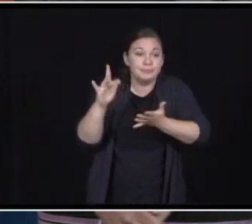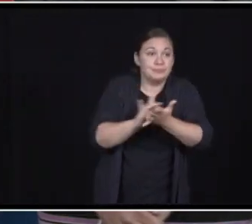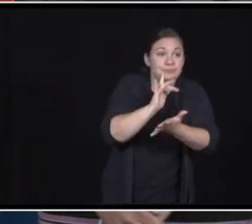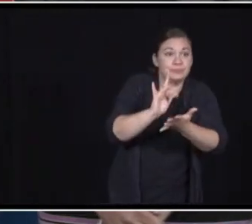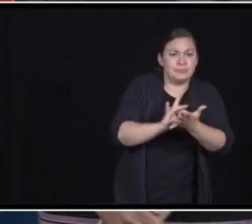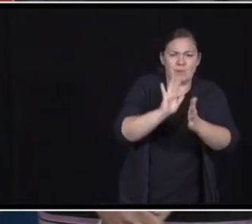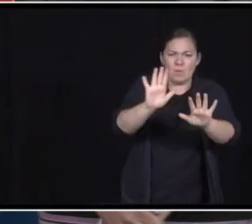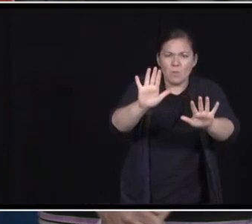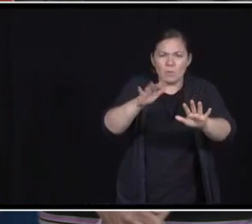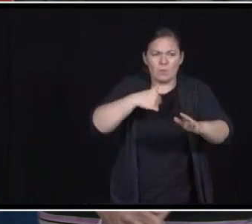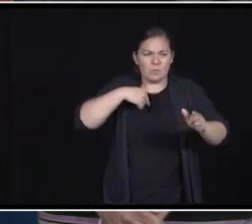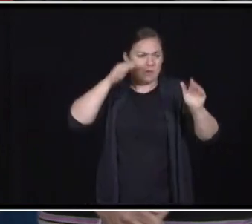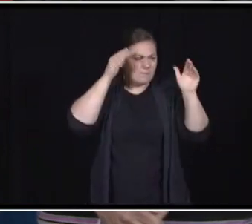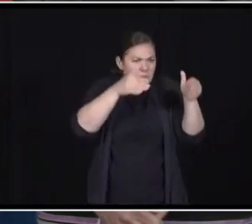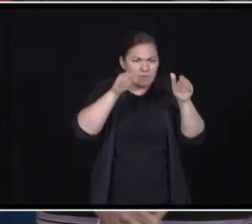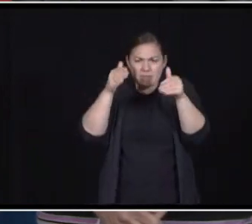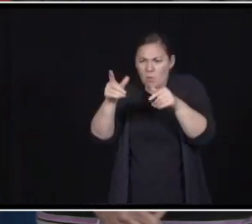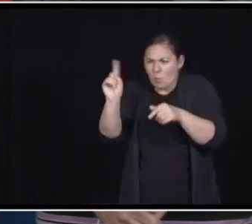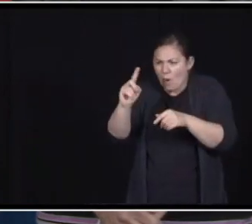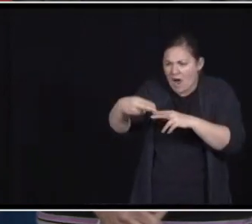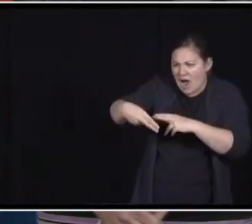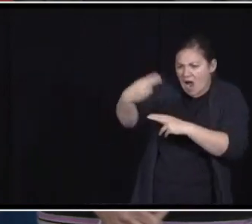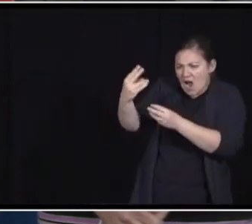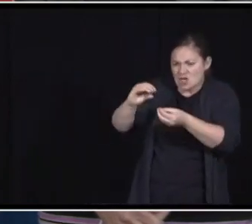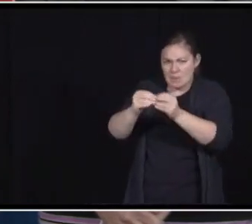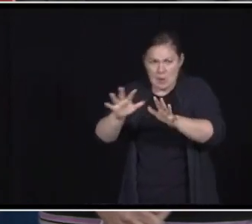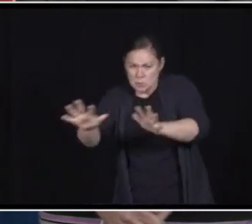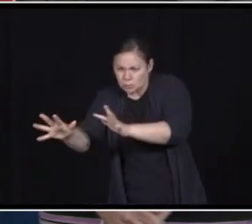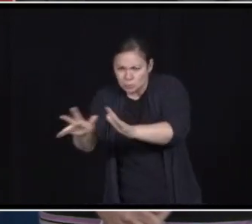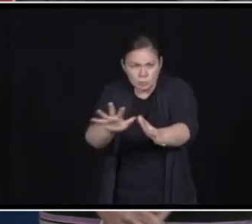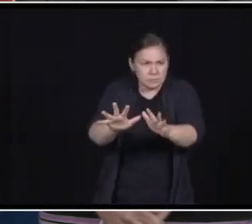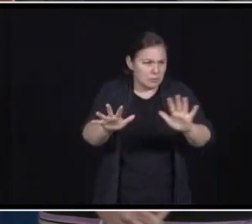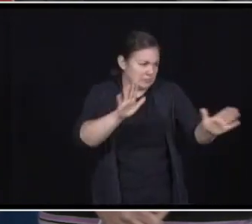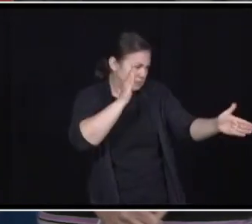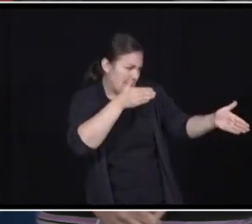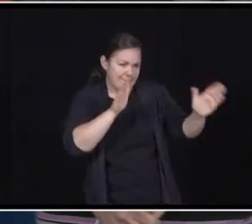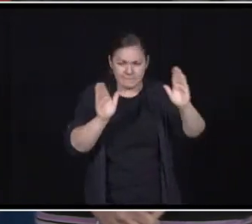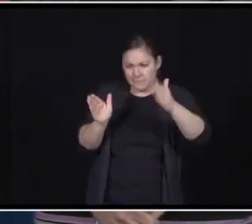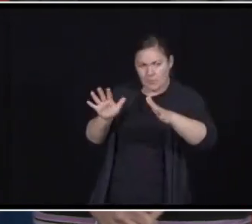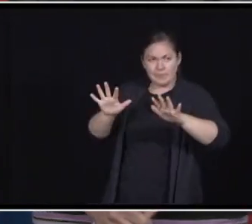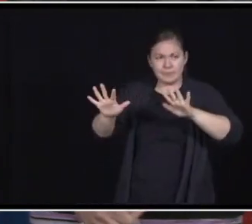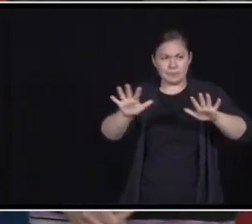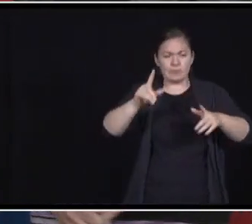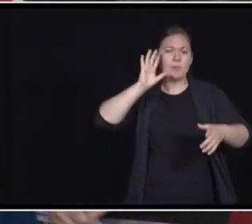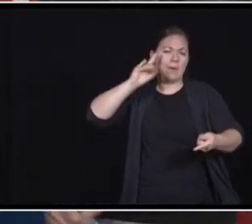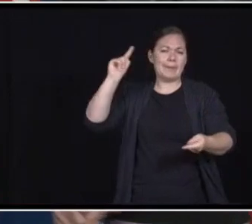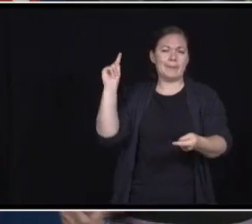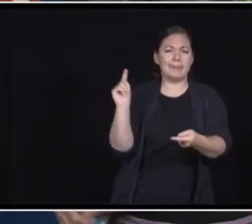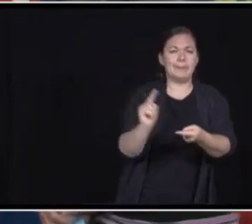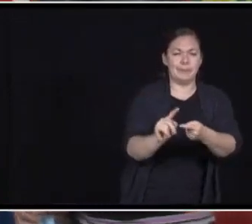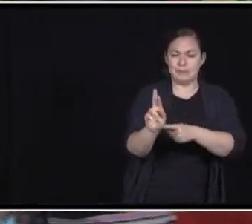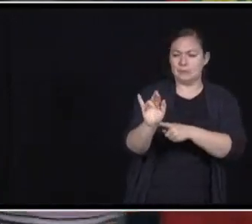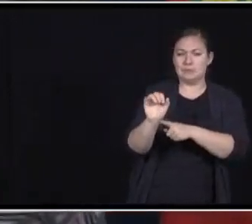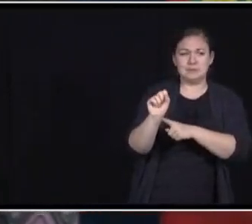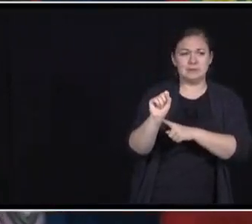Toronto, York, Ottawa and Peel, is because we seek to avoid that scenario. We want to help reduce that risk with the neck unities where we have seen higher community